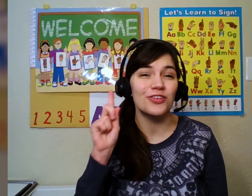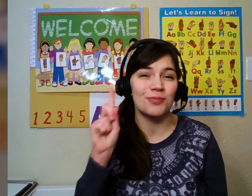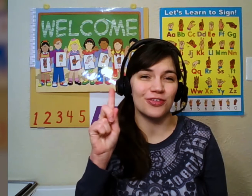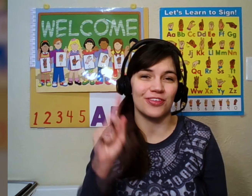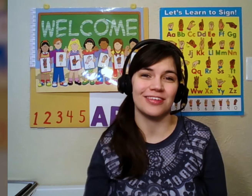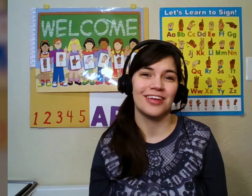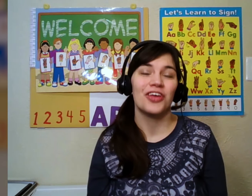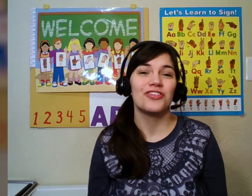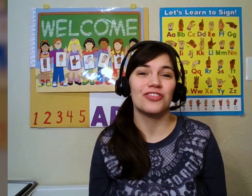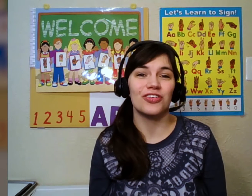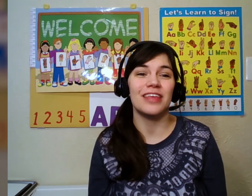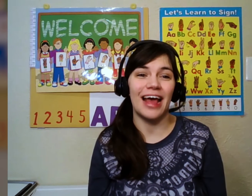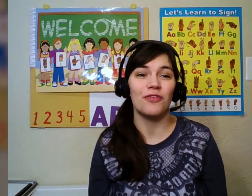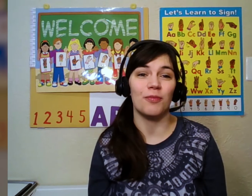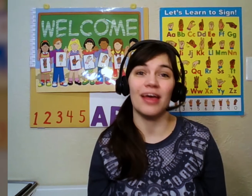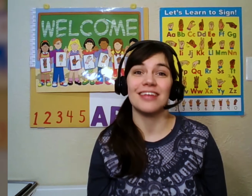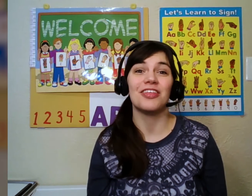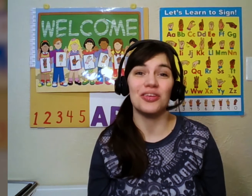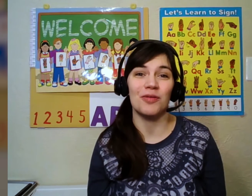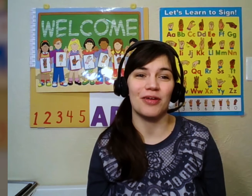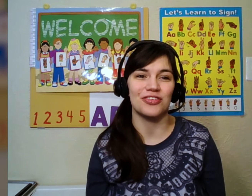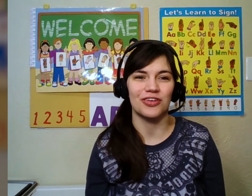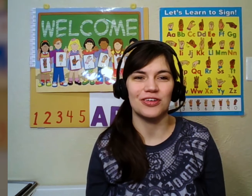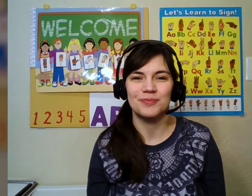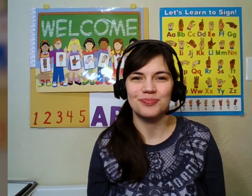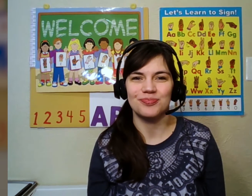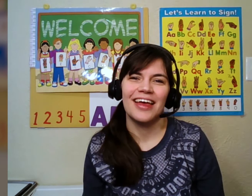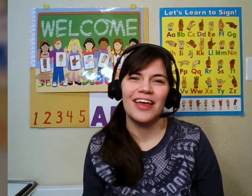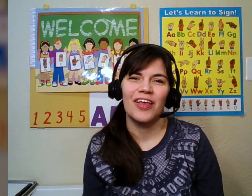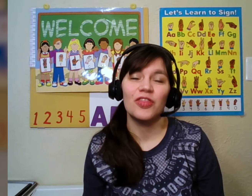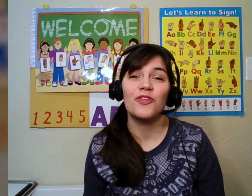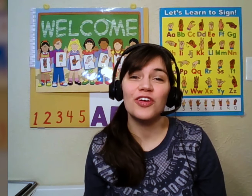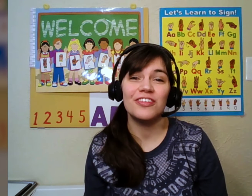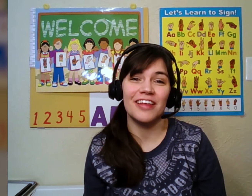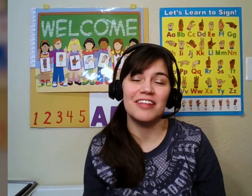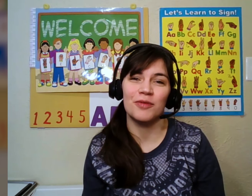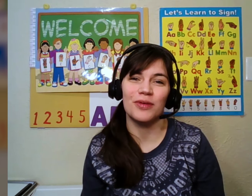first person to learn the alphabet that you're about to learn. The first signs